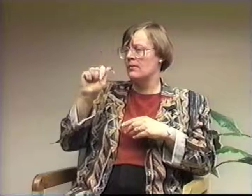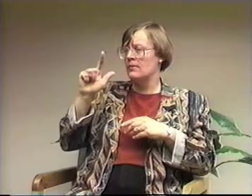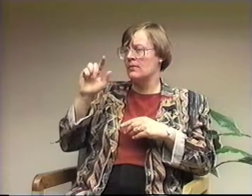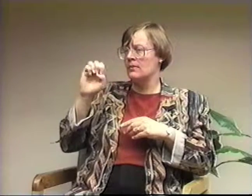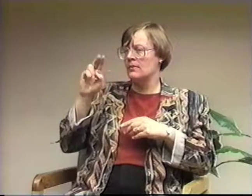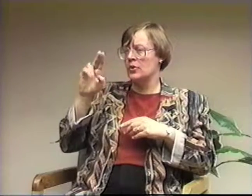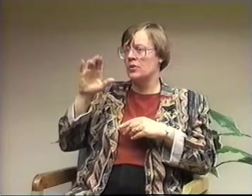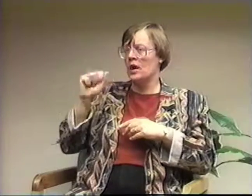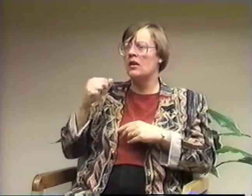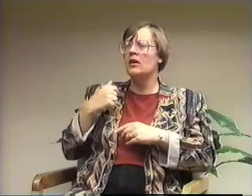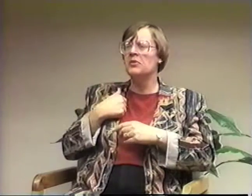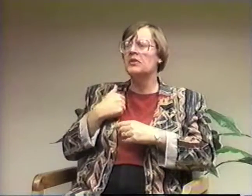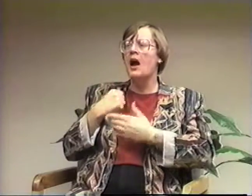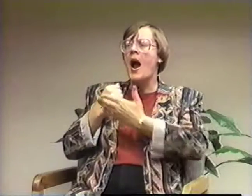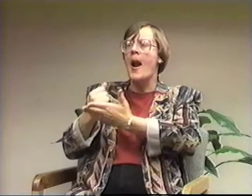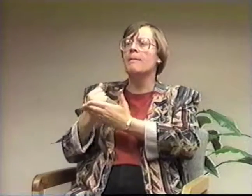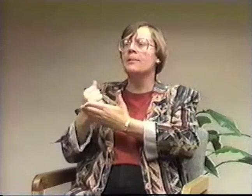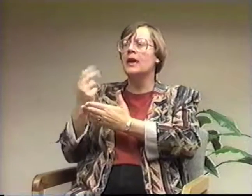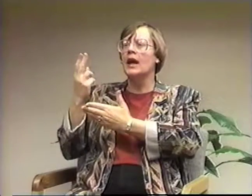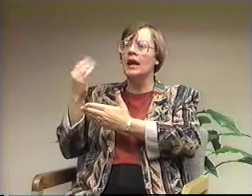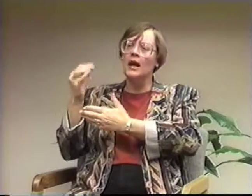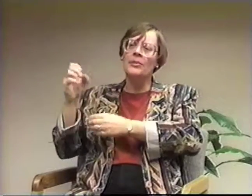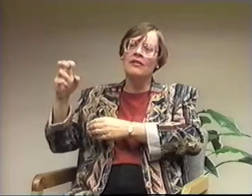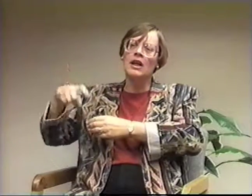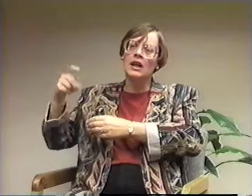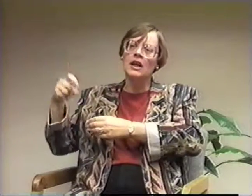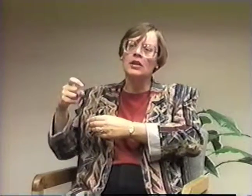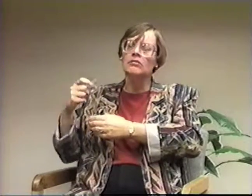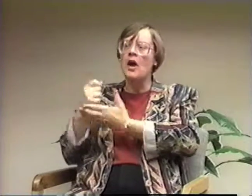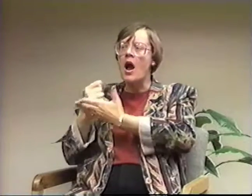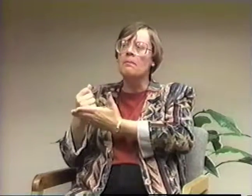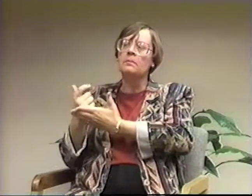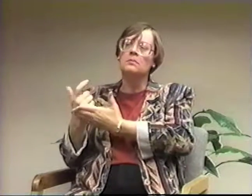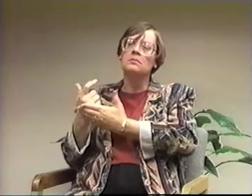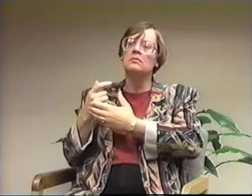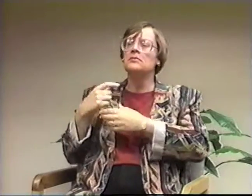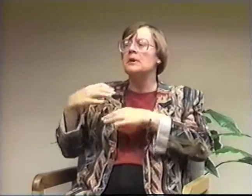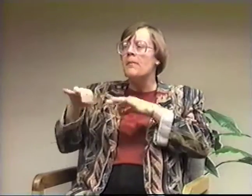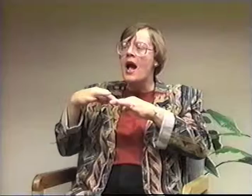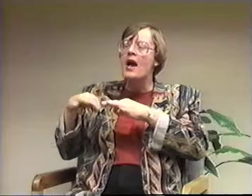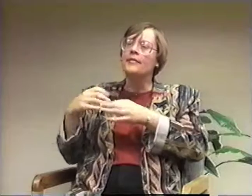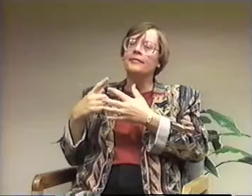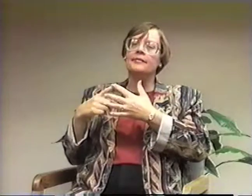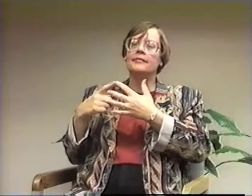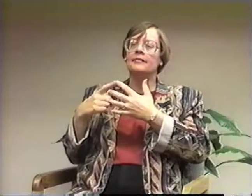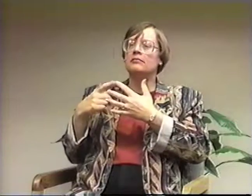Also, my husband has his own home-based business called Melaluca. I help him with that when he needs it,